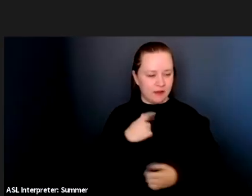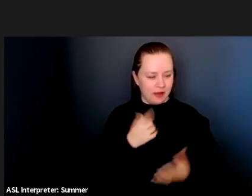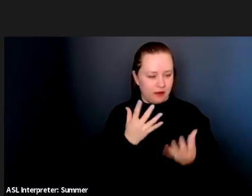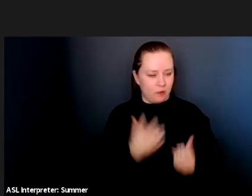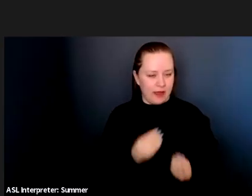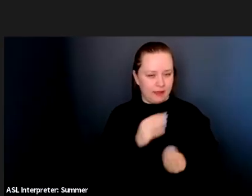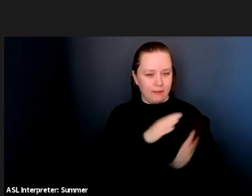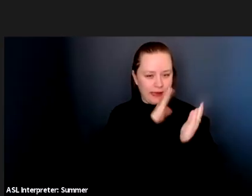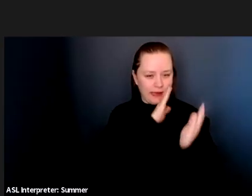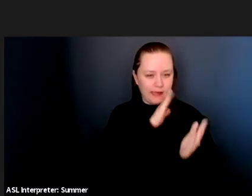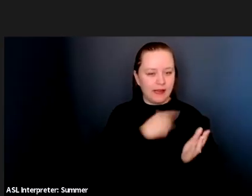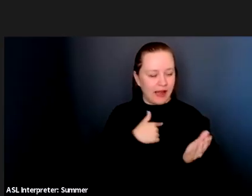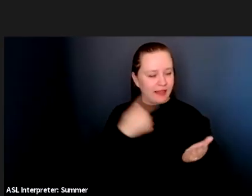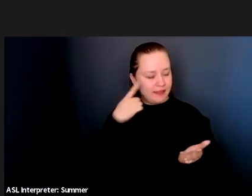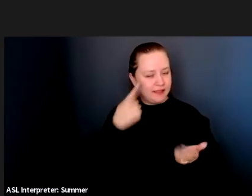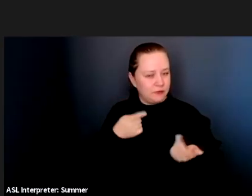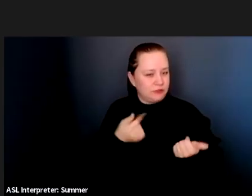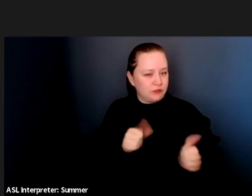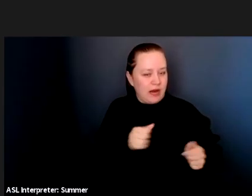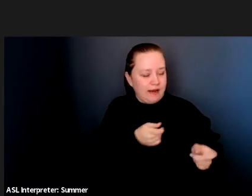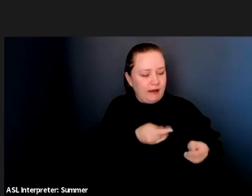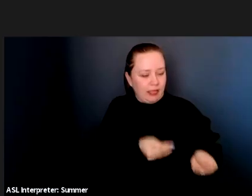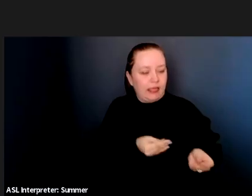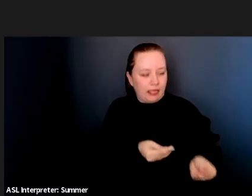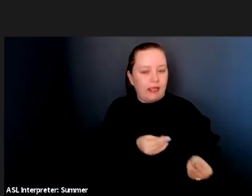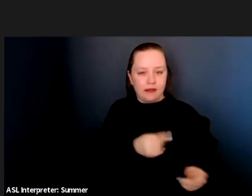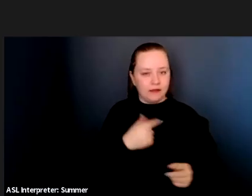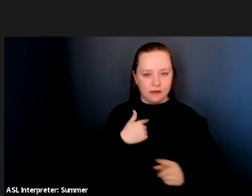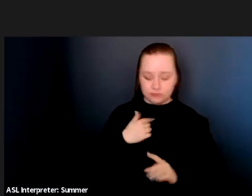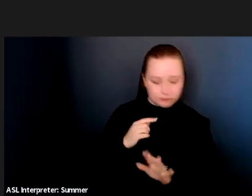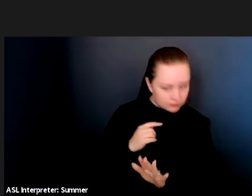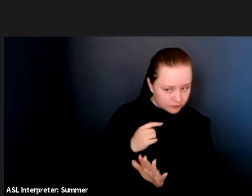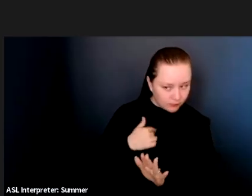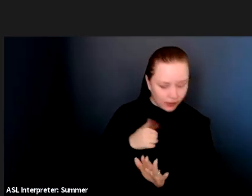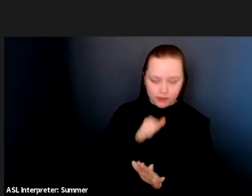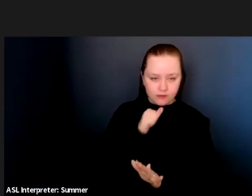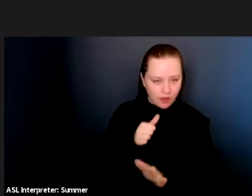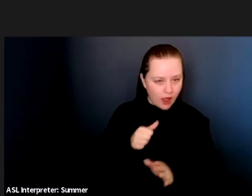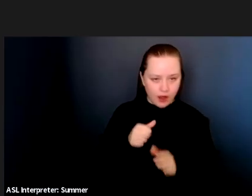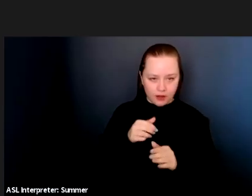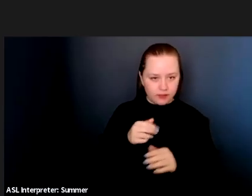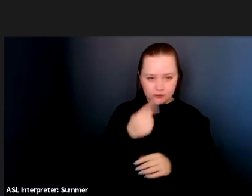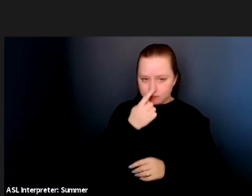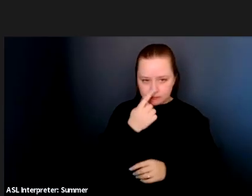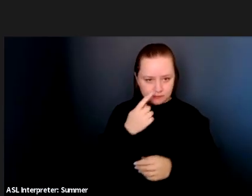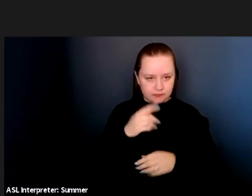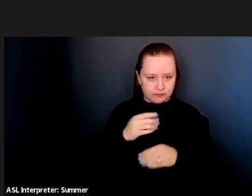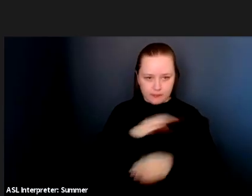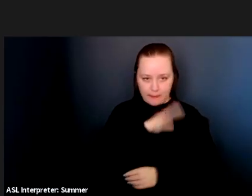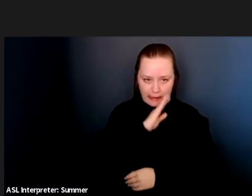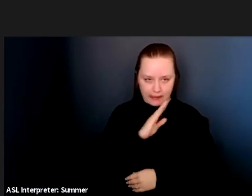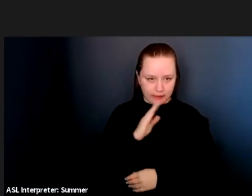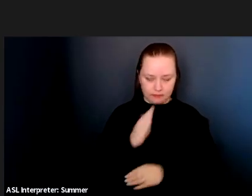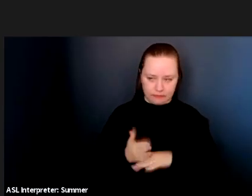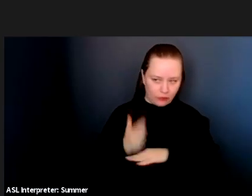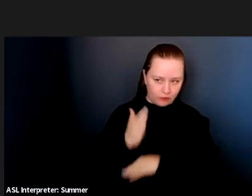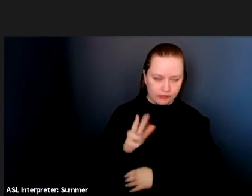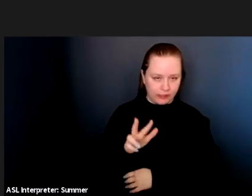dude, I haven't done that a solid 30 years. On the car ride over,